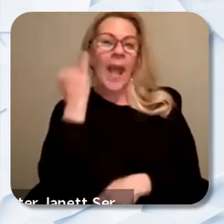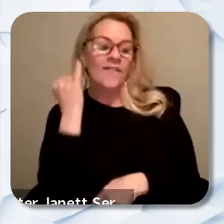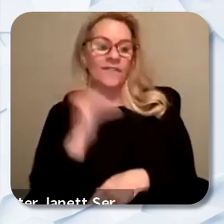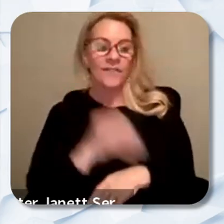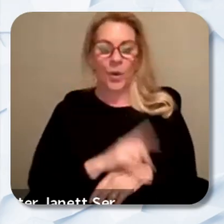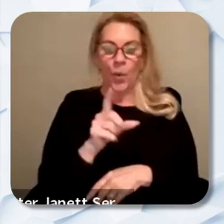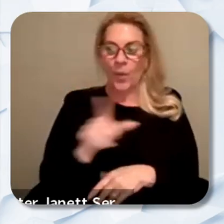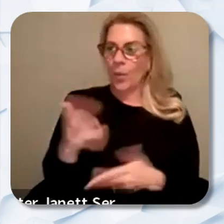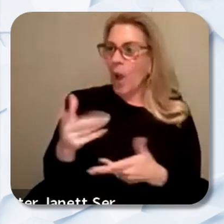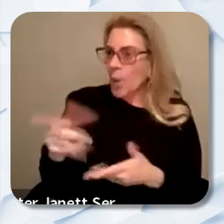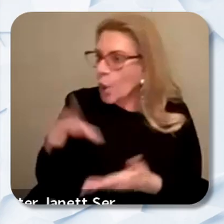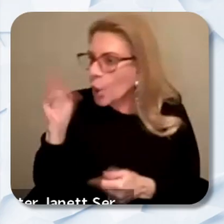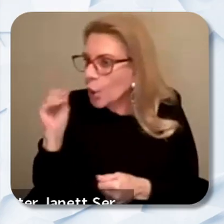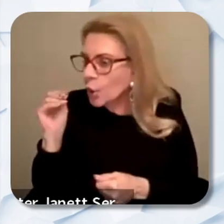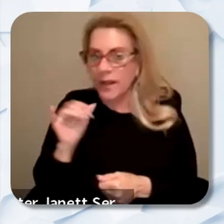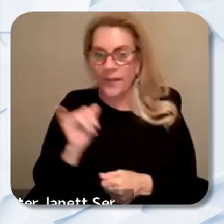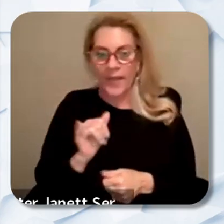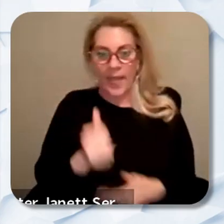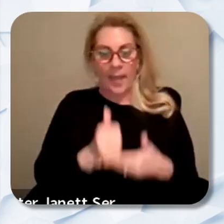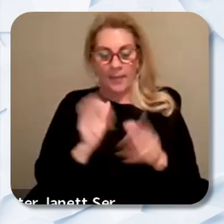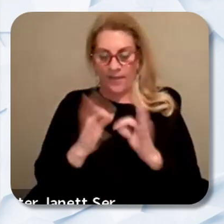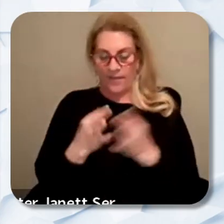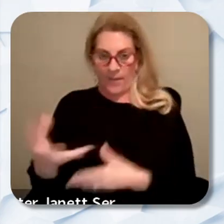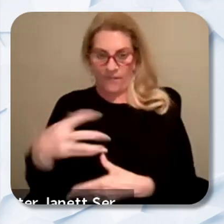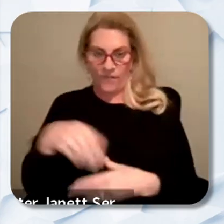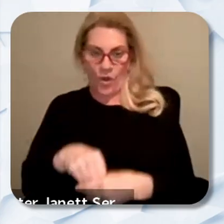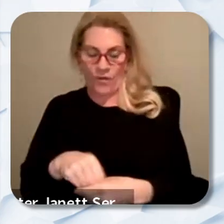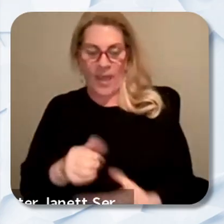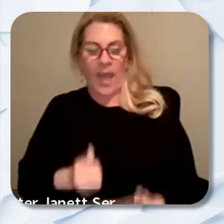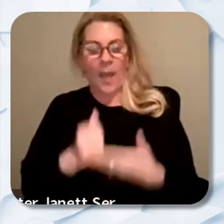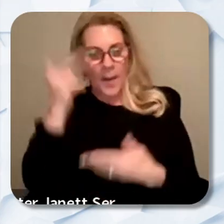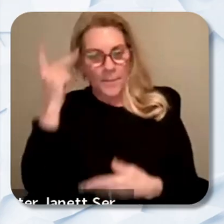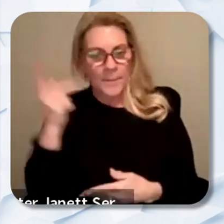really helps out by family engagement but also helping out the parents and also our staff and